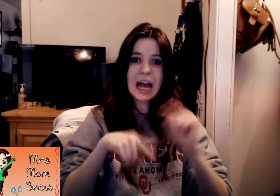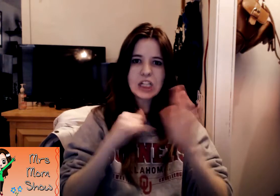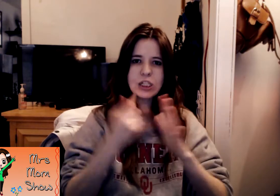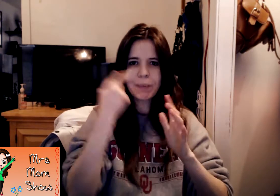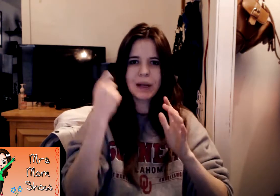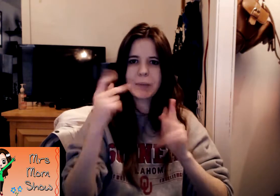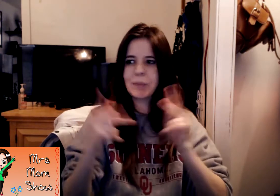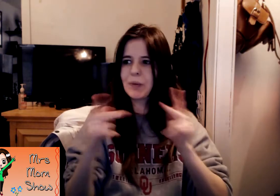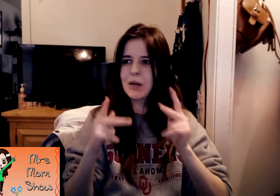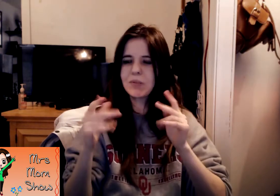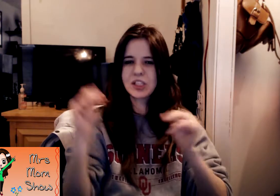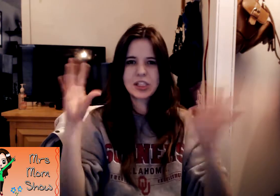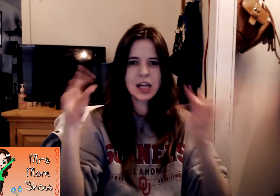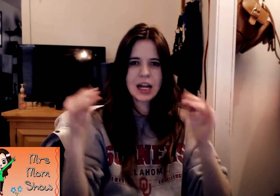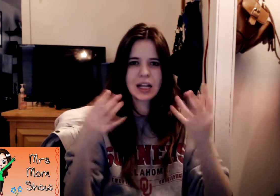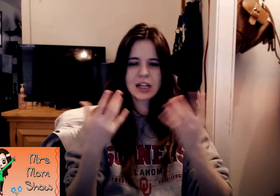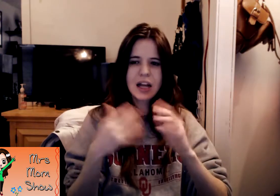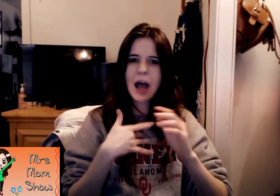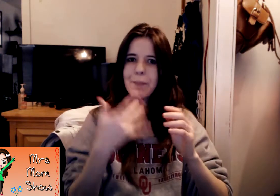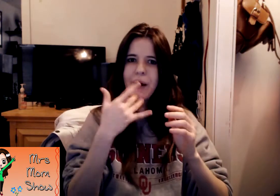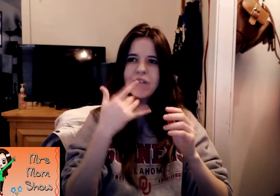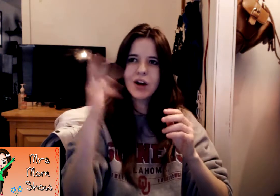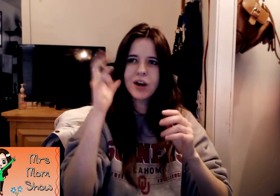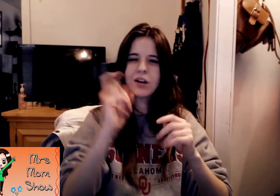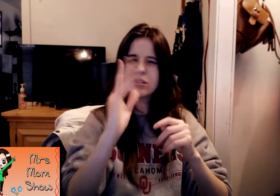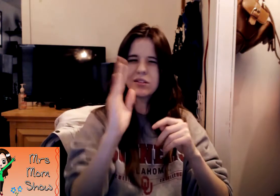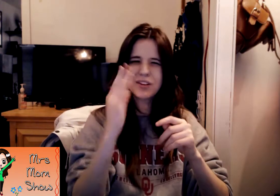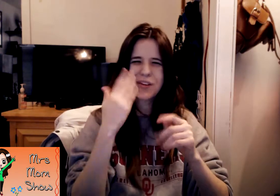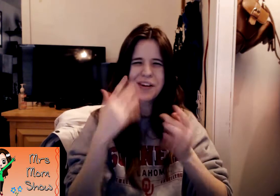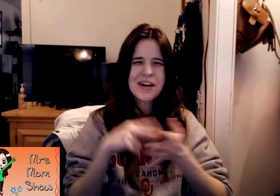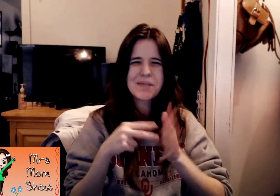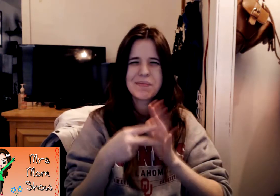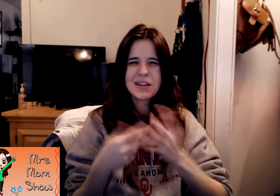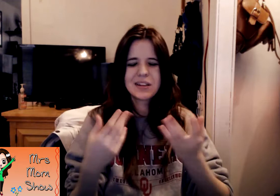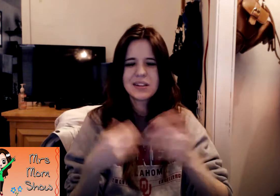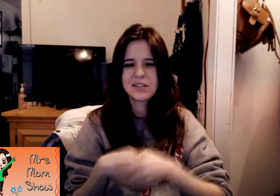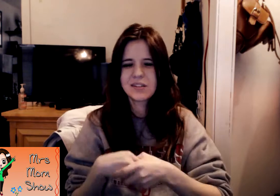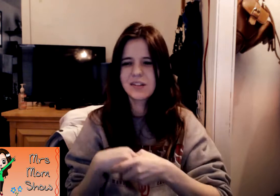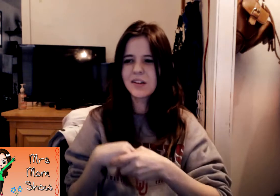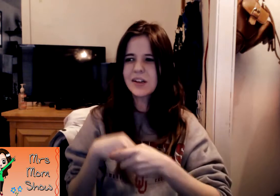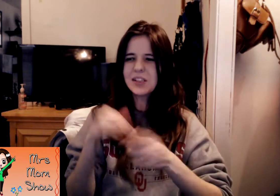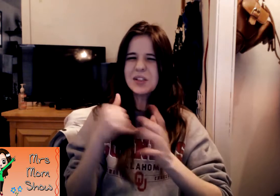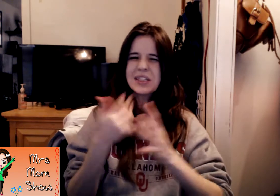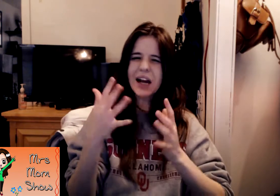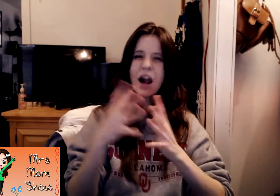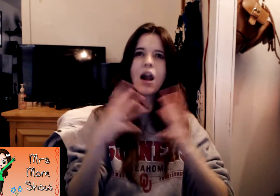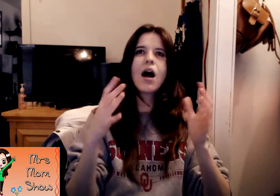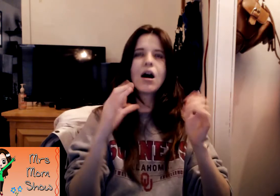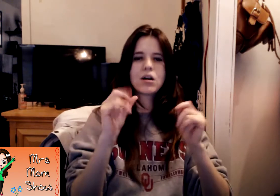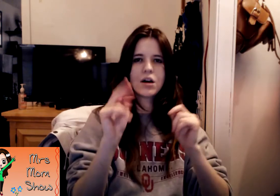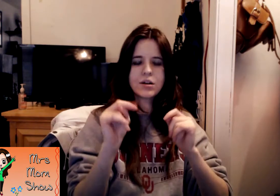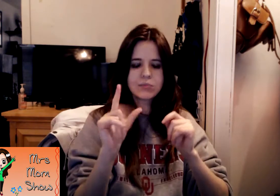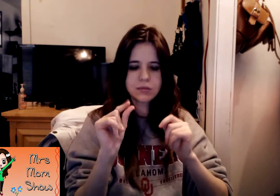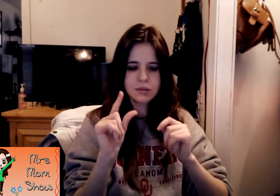because people babbled, and I preferred to listen to the teacher, only one on one, know what I mean? There's kinda a lot of cons, lol.